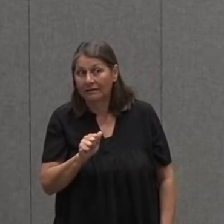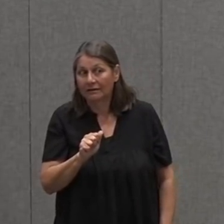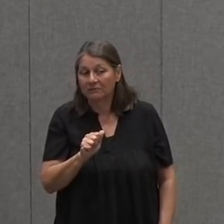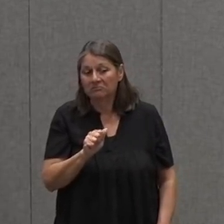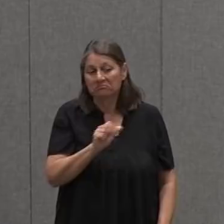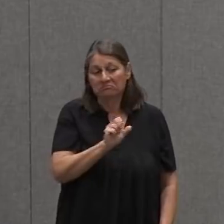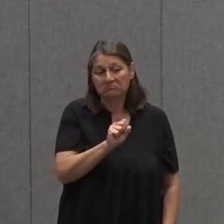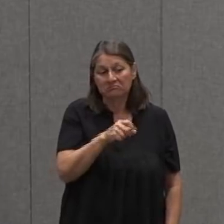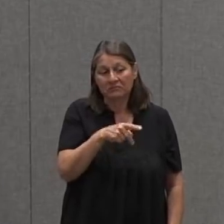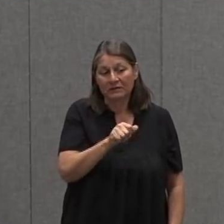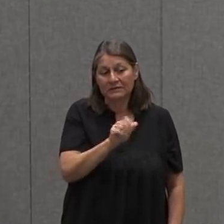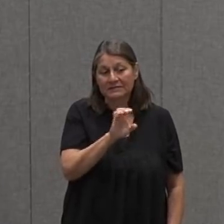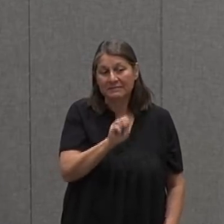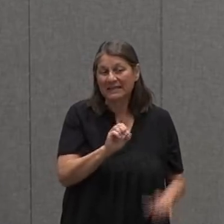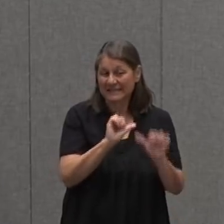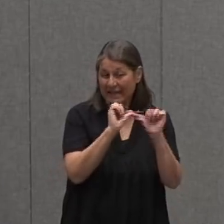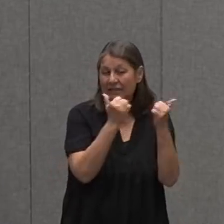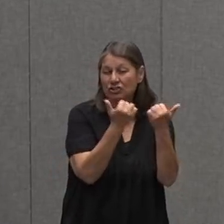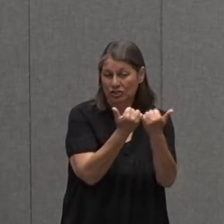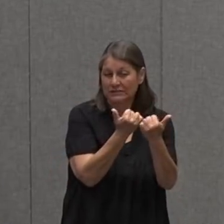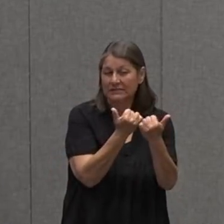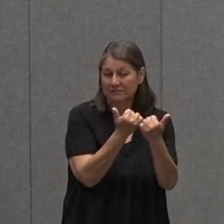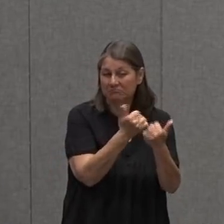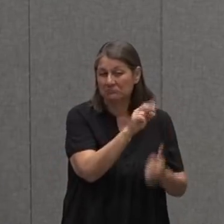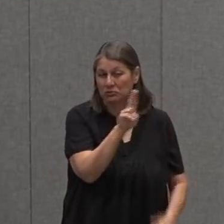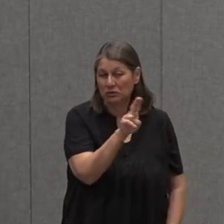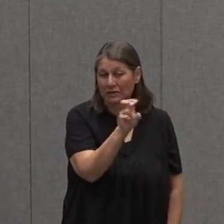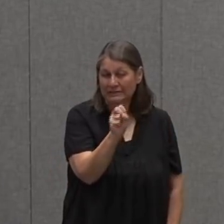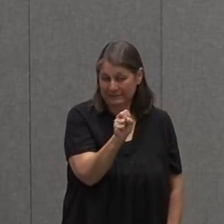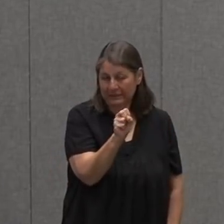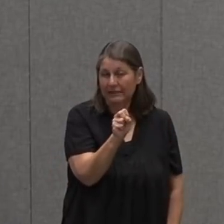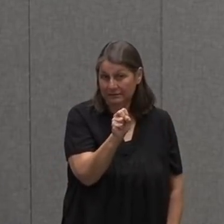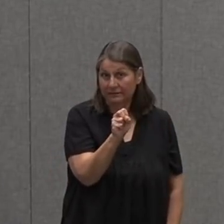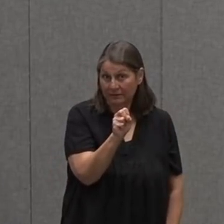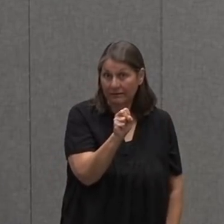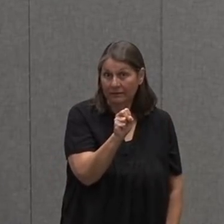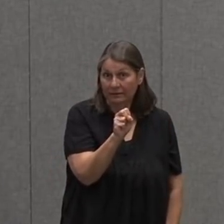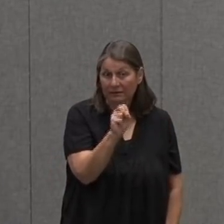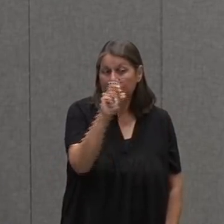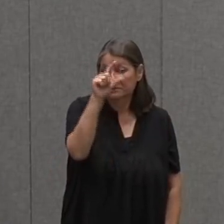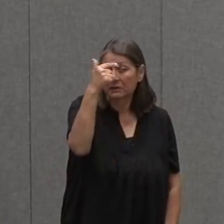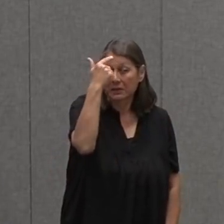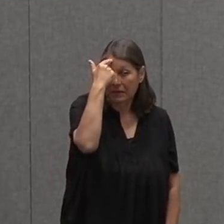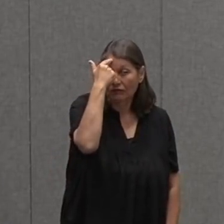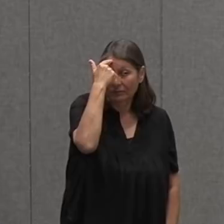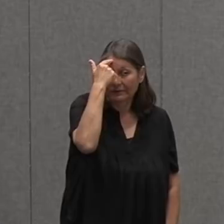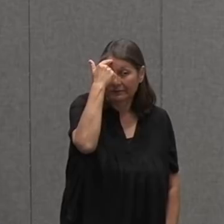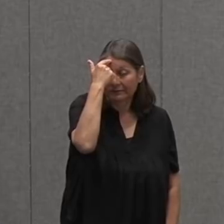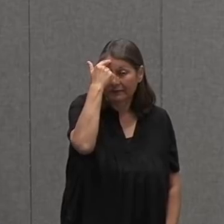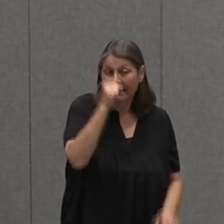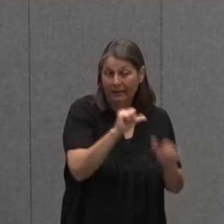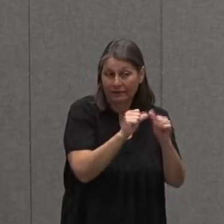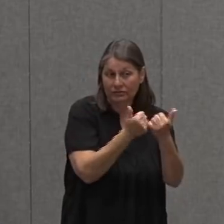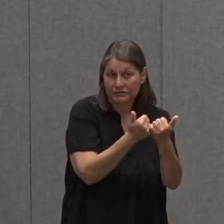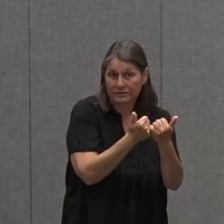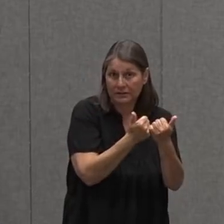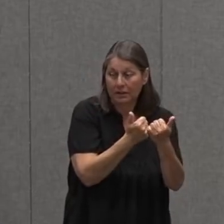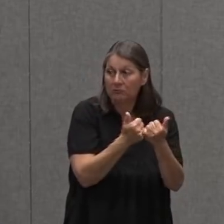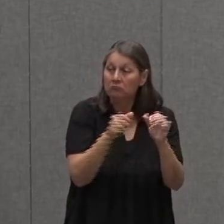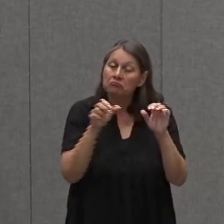And so they have a lot of wonderful information. It's a government agency, and it is to inform us about astronomy and science.